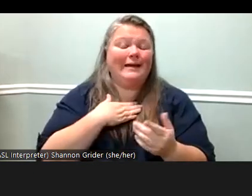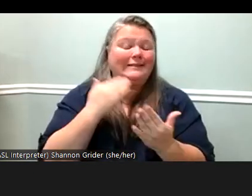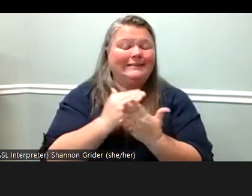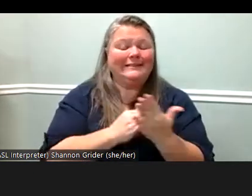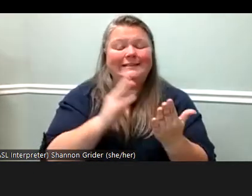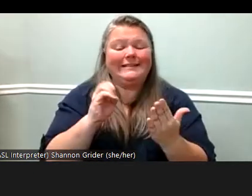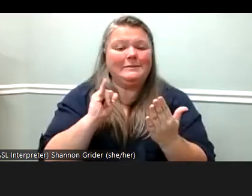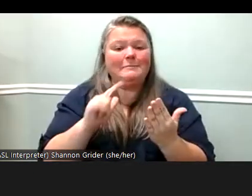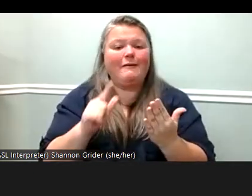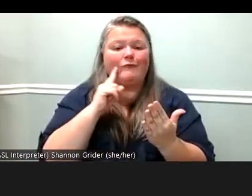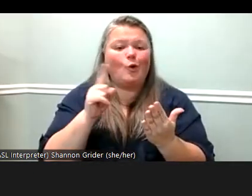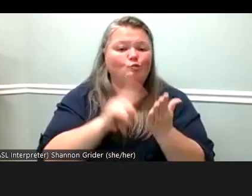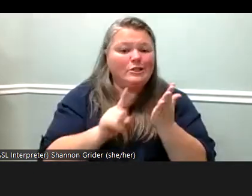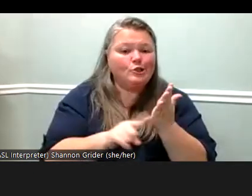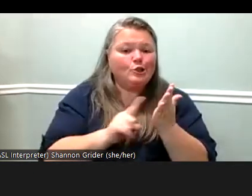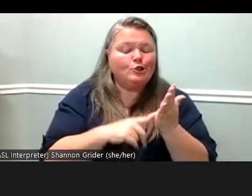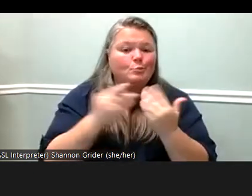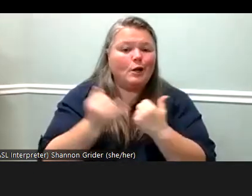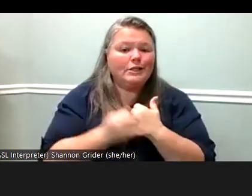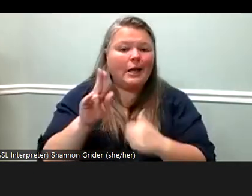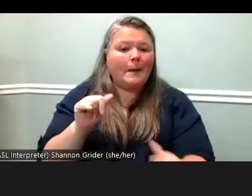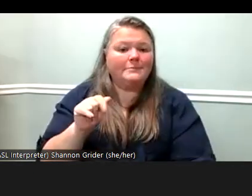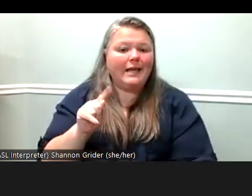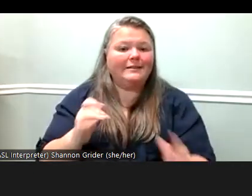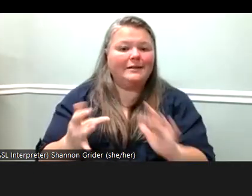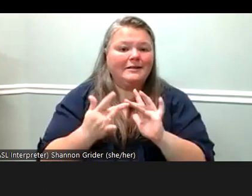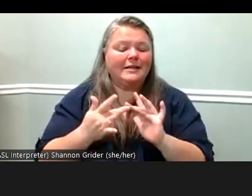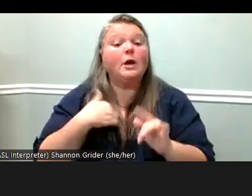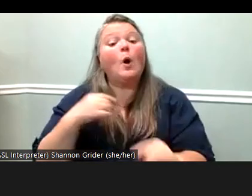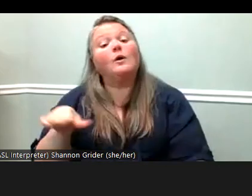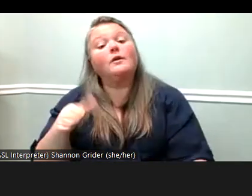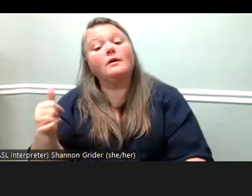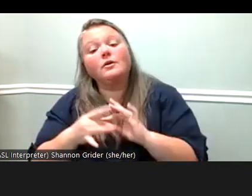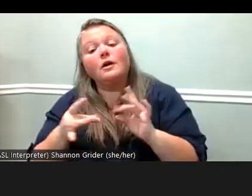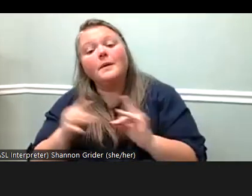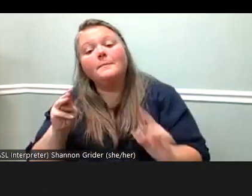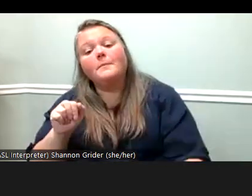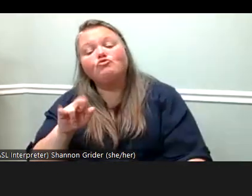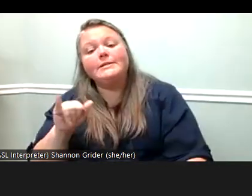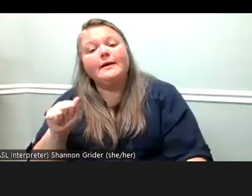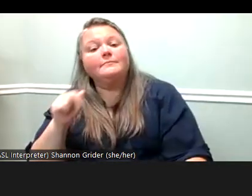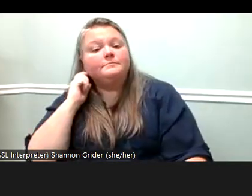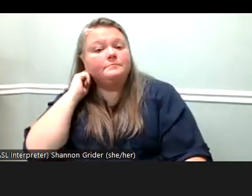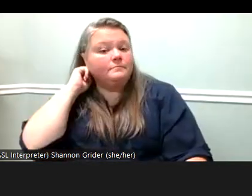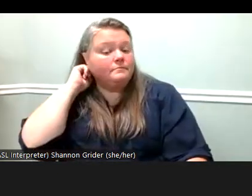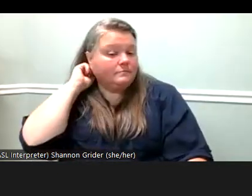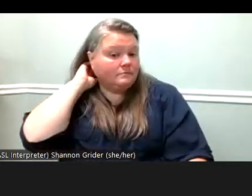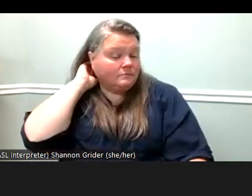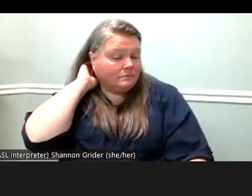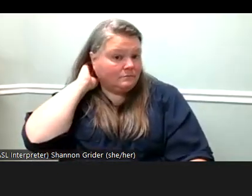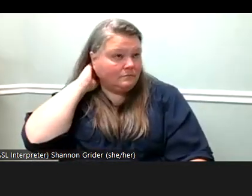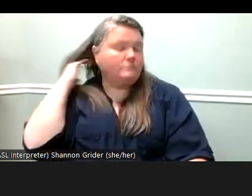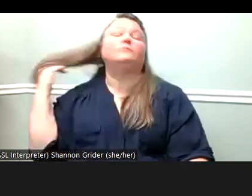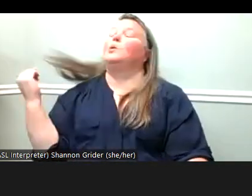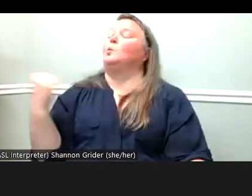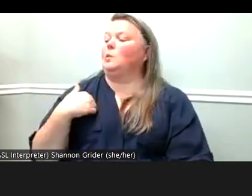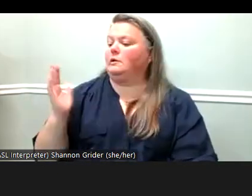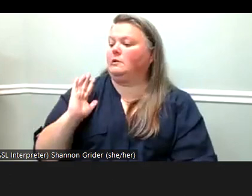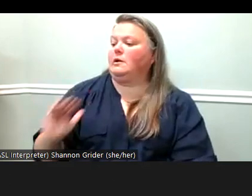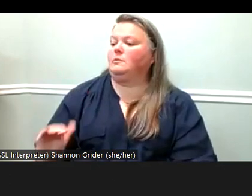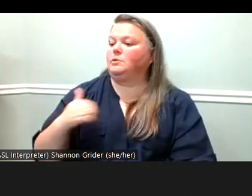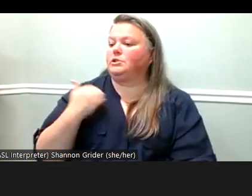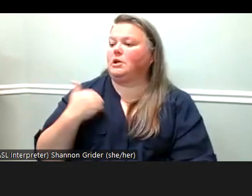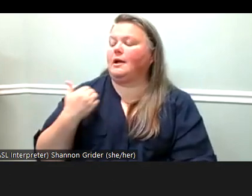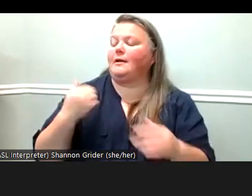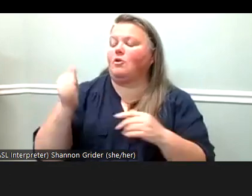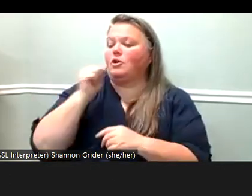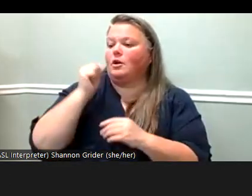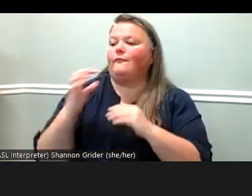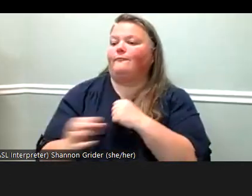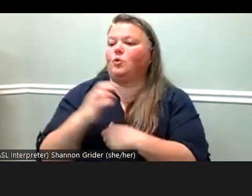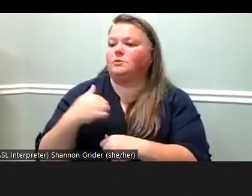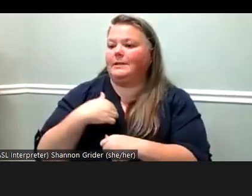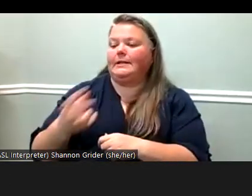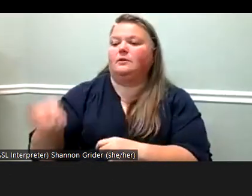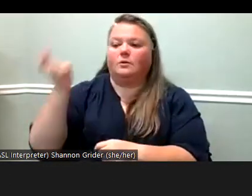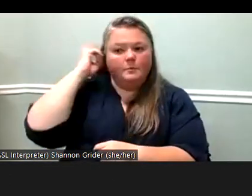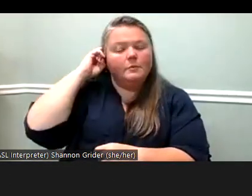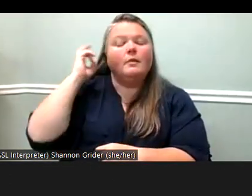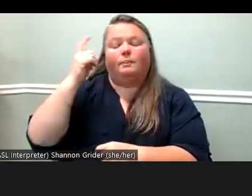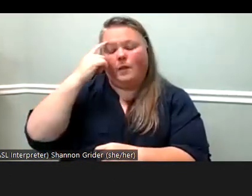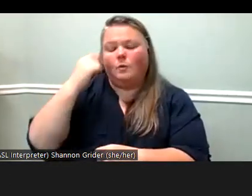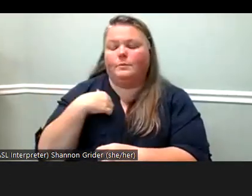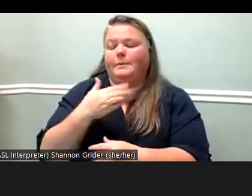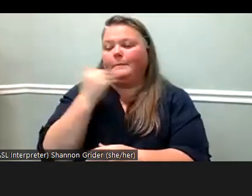WANT A COPY OF THE POWERPOINT, YOU WANT TO TAKE THE LIVING WELL WITH HEARING LOSS PROGRAM THE NEXT TIME WE OFFER IT, WANT TO GO ON MY EMAIL LIST FOR RESEARCH PROJECTS